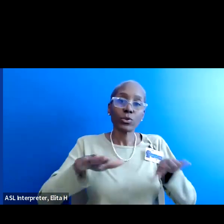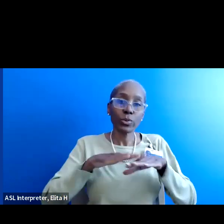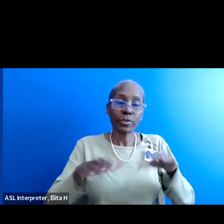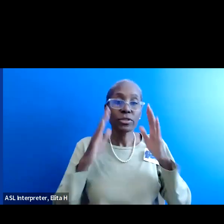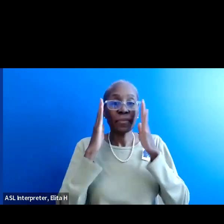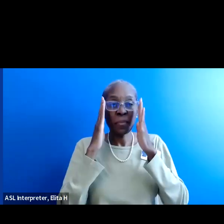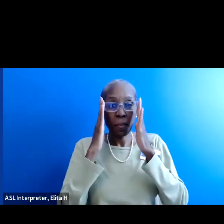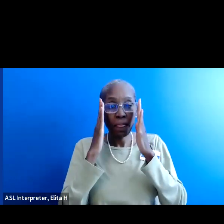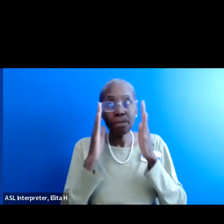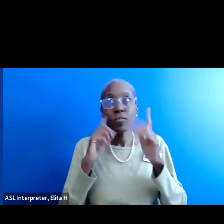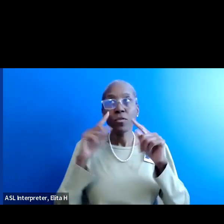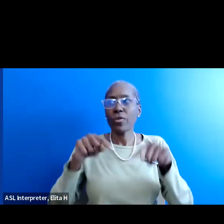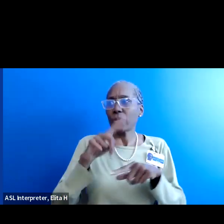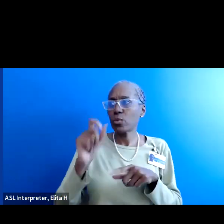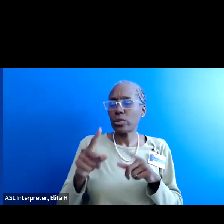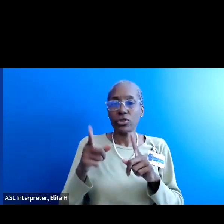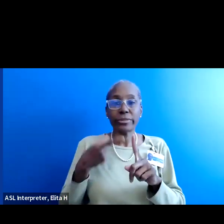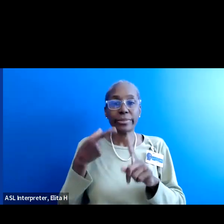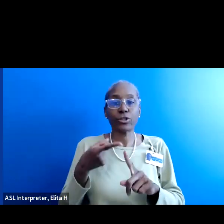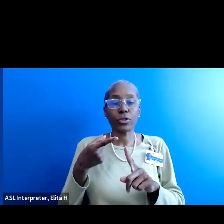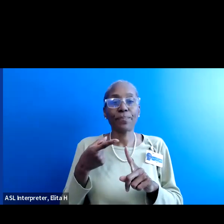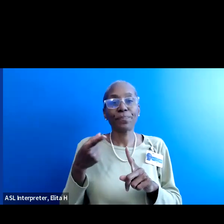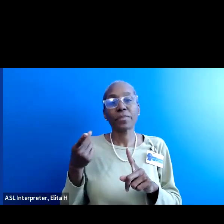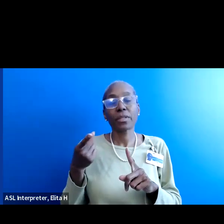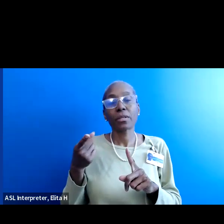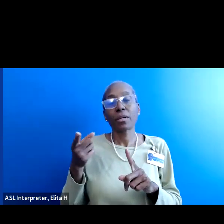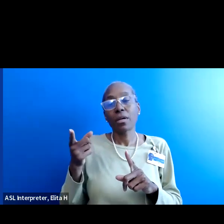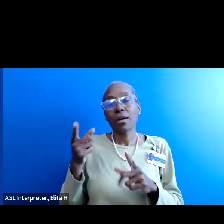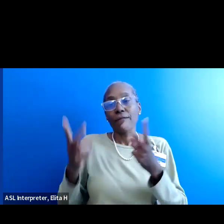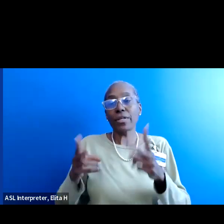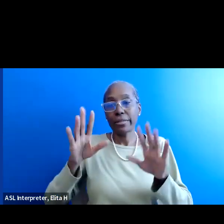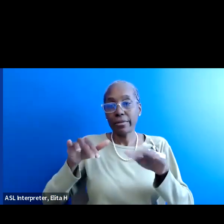So for this question in particular, I would visit that National Disability